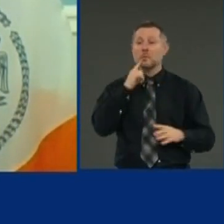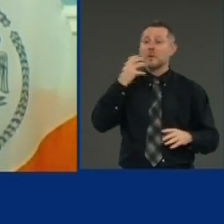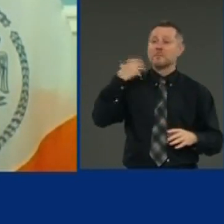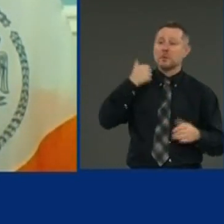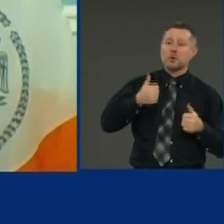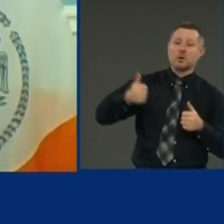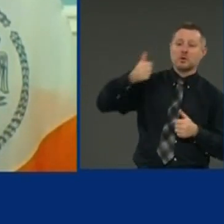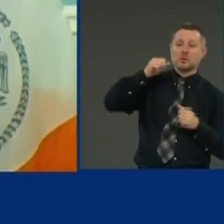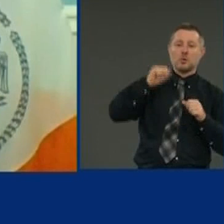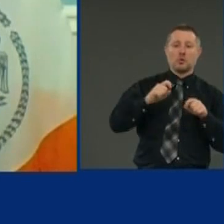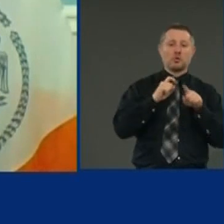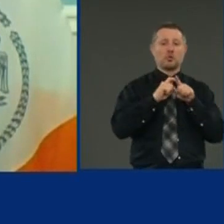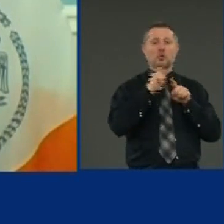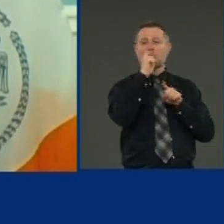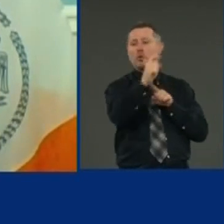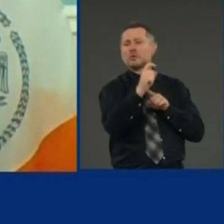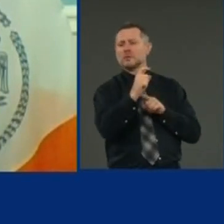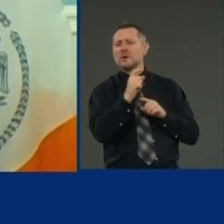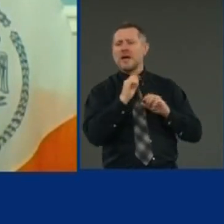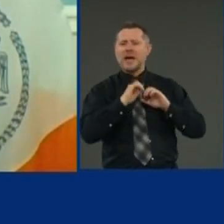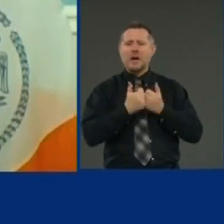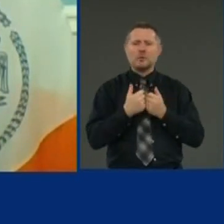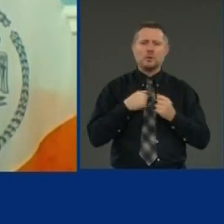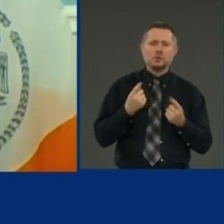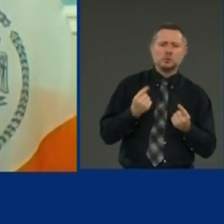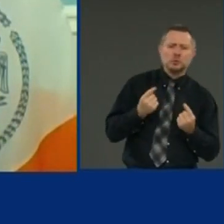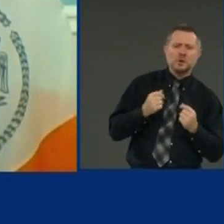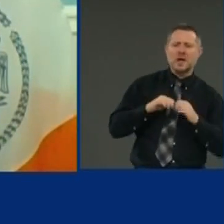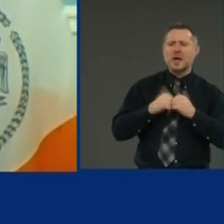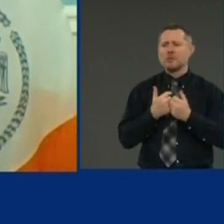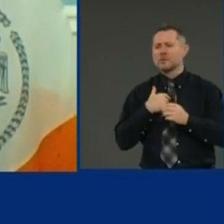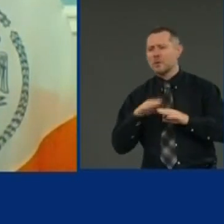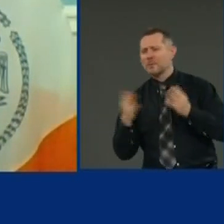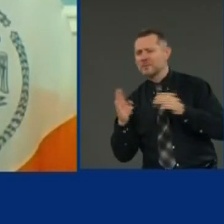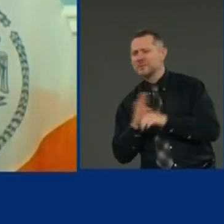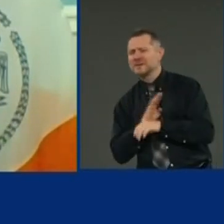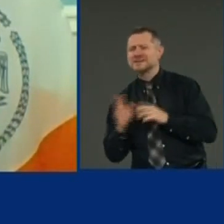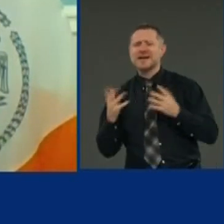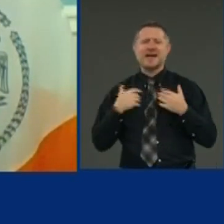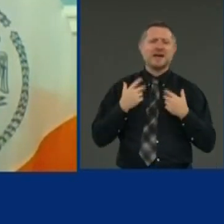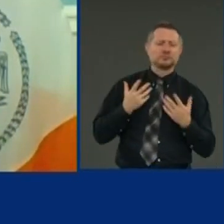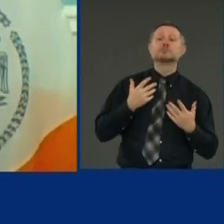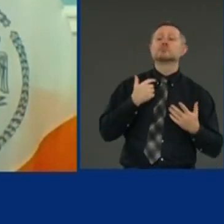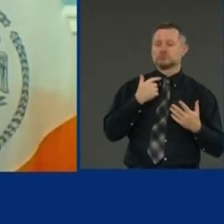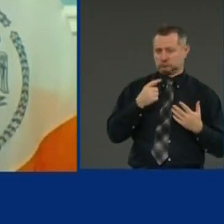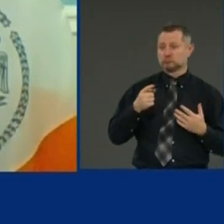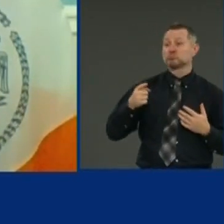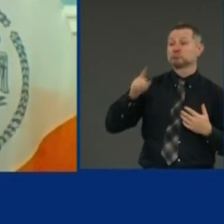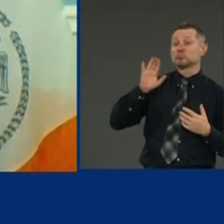FREE FACE COVERINGS. WE'RE GOING TO BE PROVIDING THEM WITH A HOTLINE WHERE ANY EMPLOYER CAN CALL TO FIGURE OUT HOW TO ADDRESS THOSE PRACTICAL